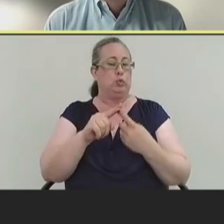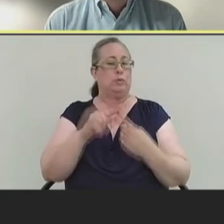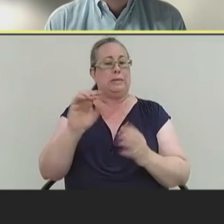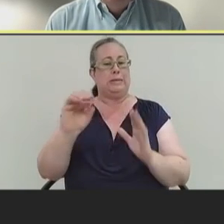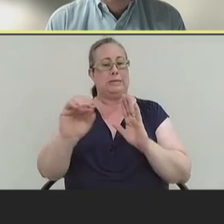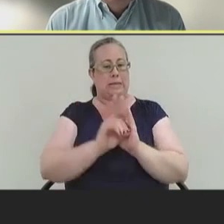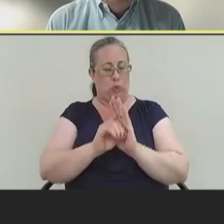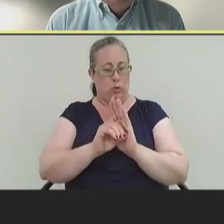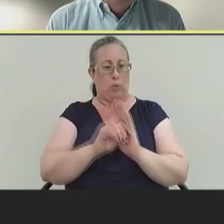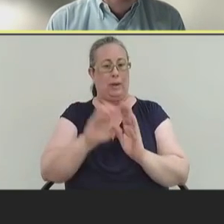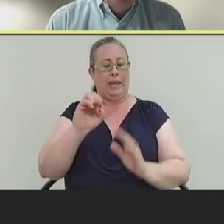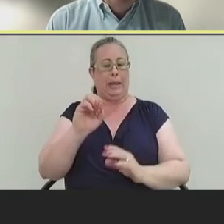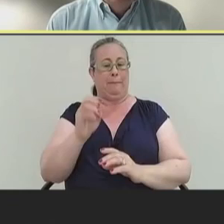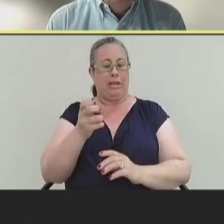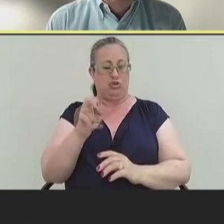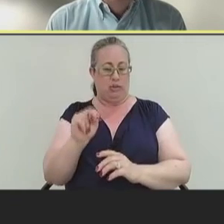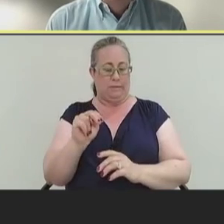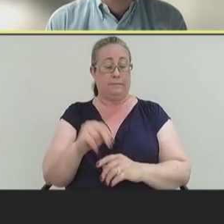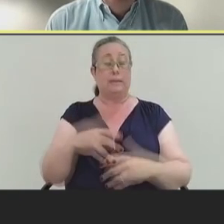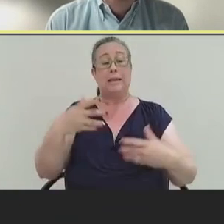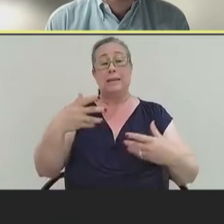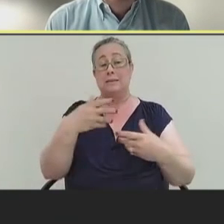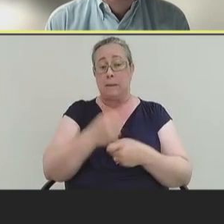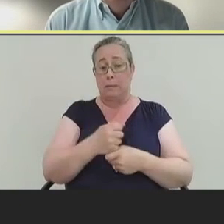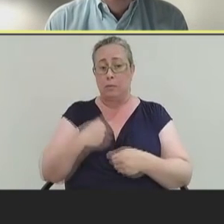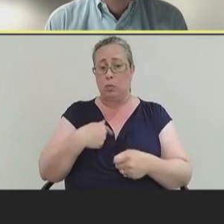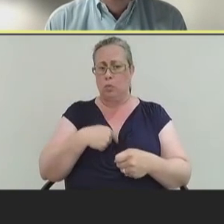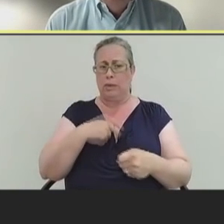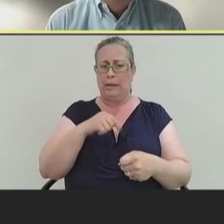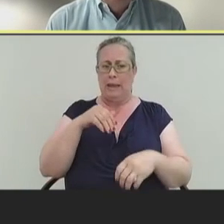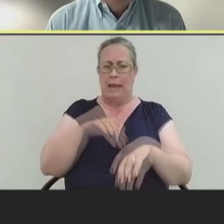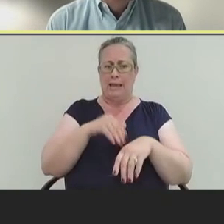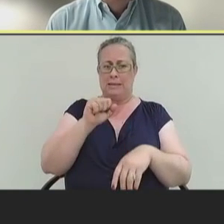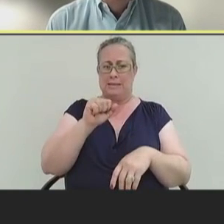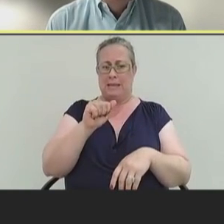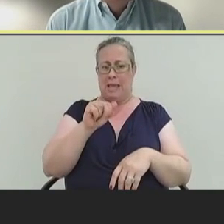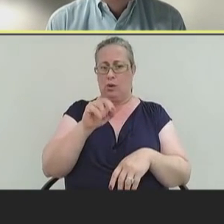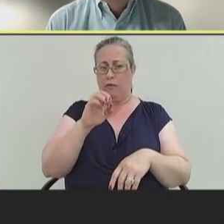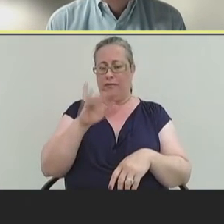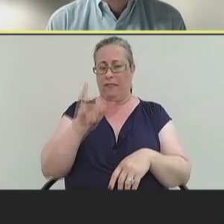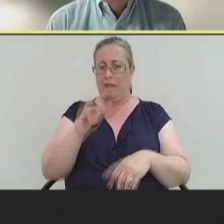So, in summary, we're committed at Sanofi to innovative manufacturing and technological